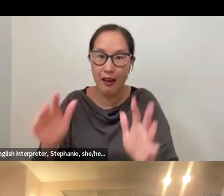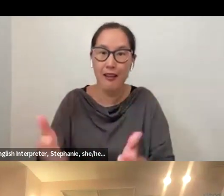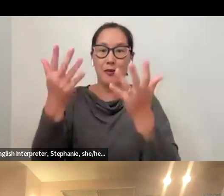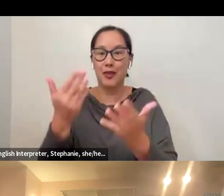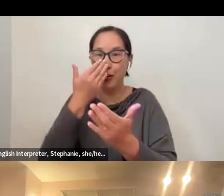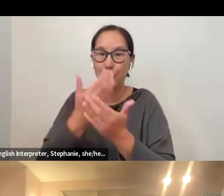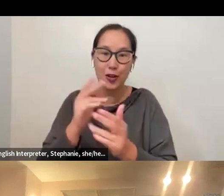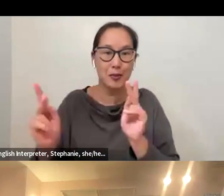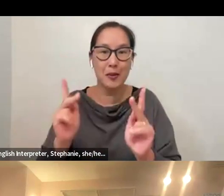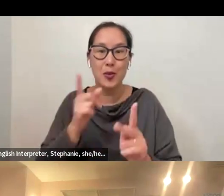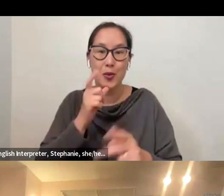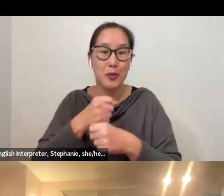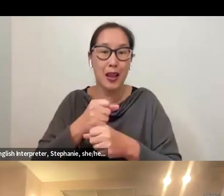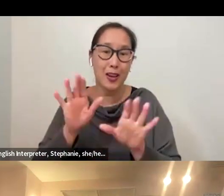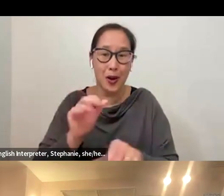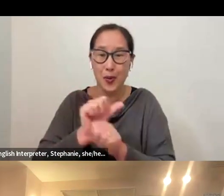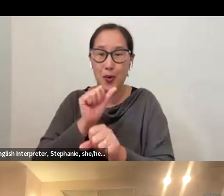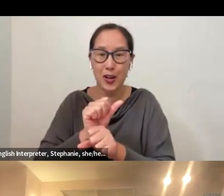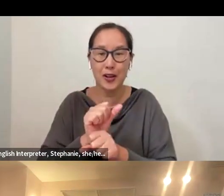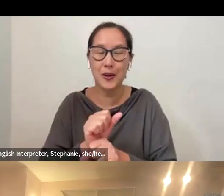I’d like to, answer the question myself.